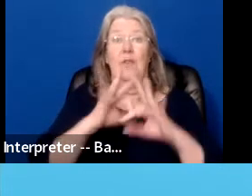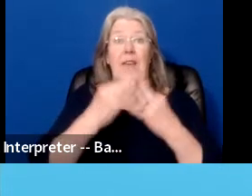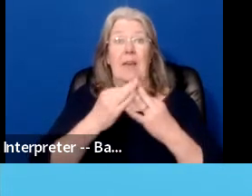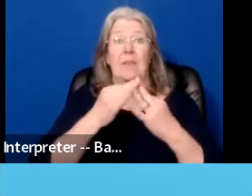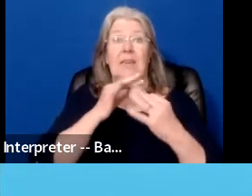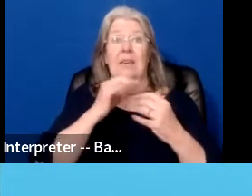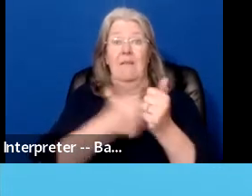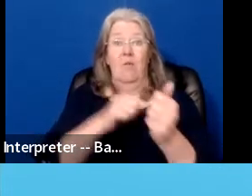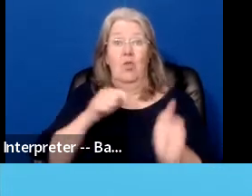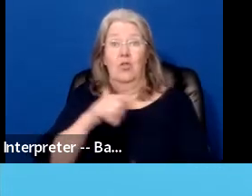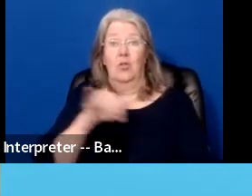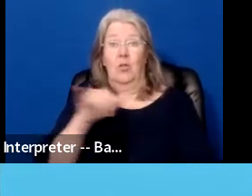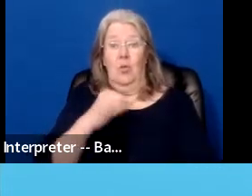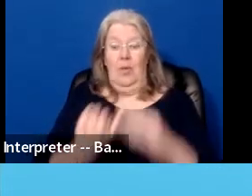and so that's isolation.